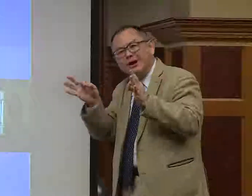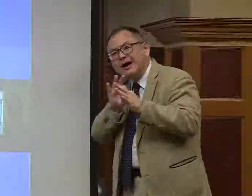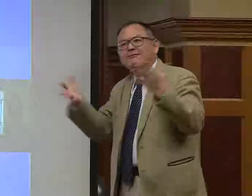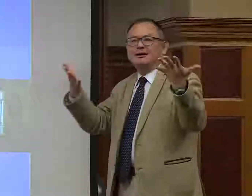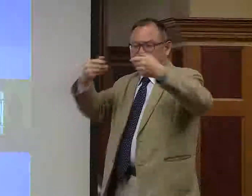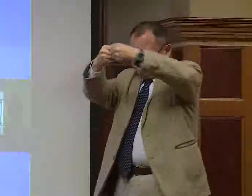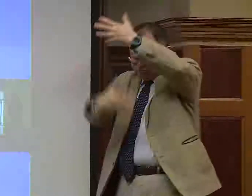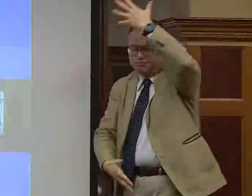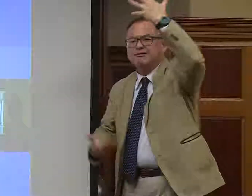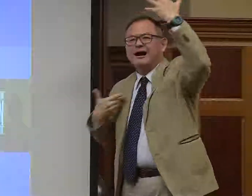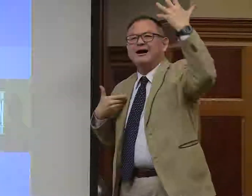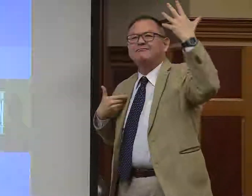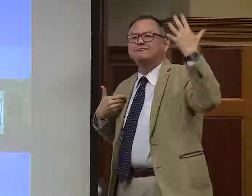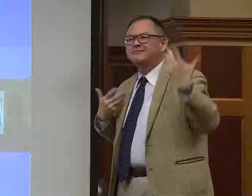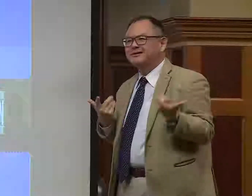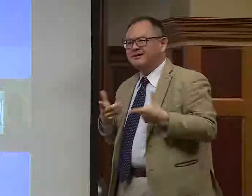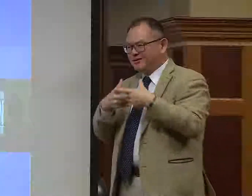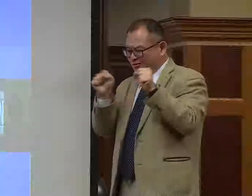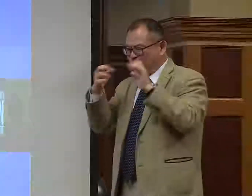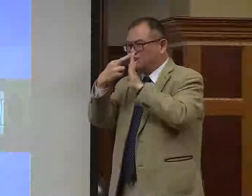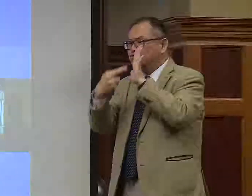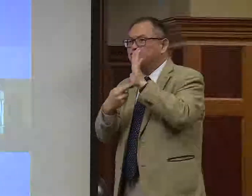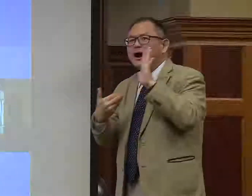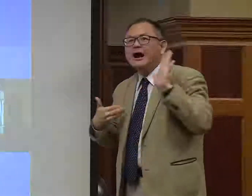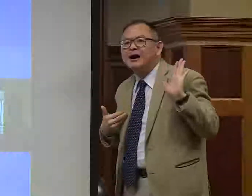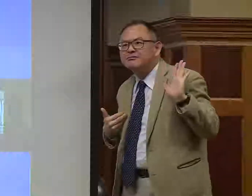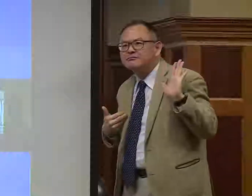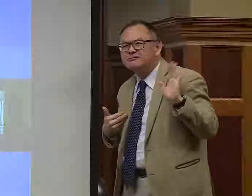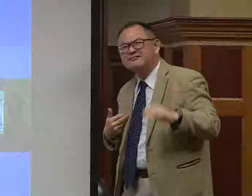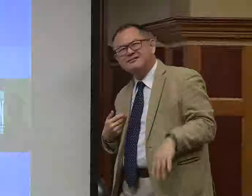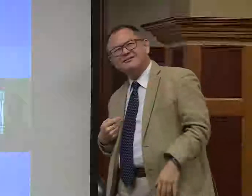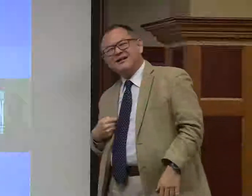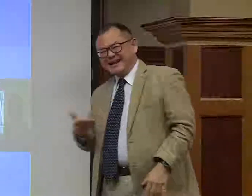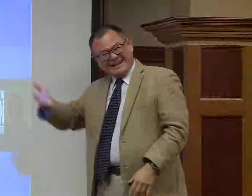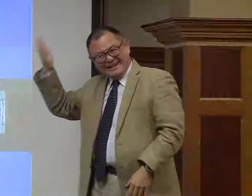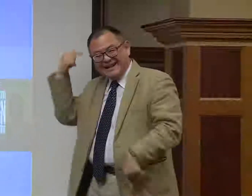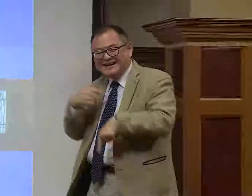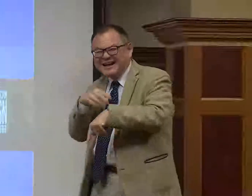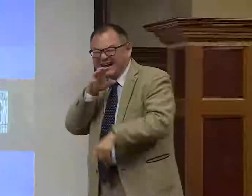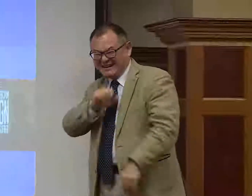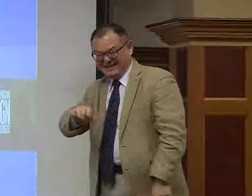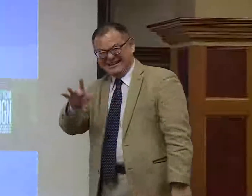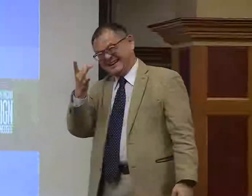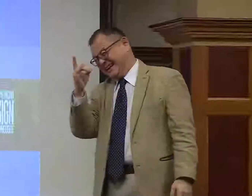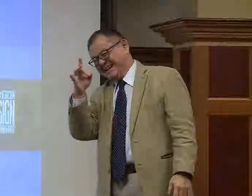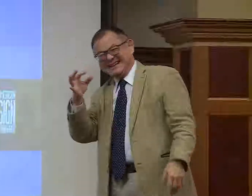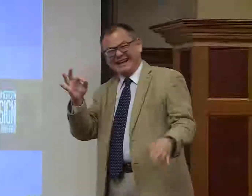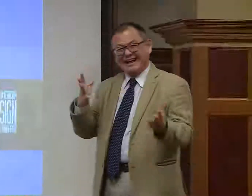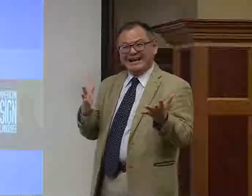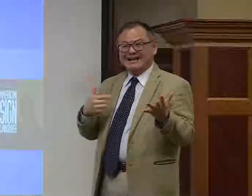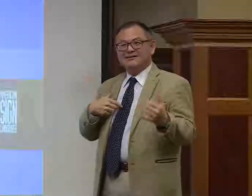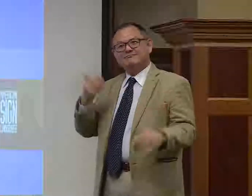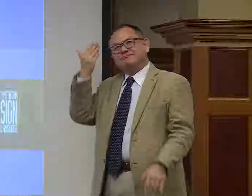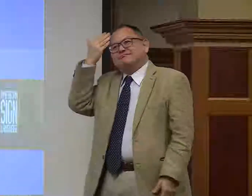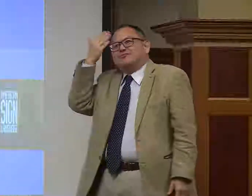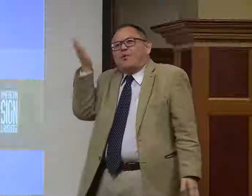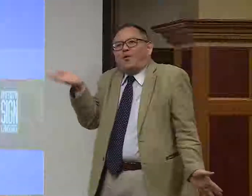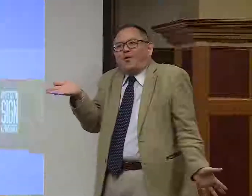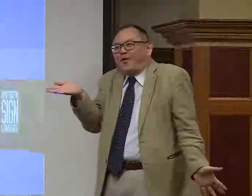and I had no idea about rules and linguistics and language itself. I just used sign language to communicate.